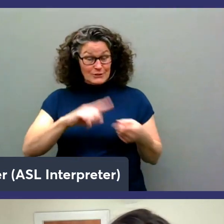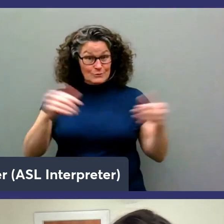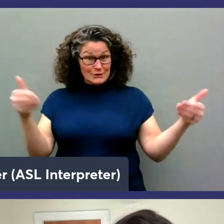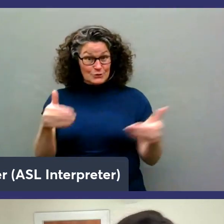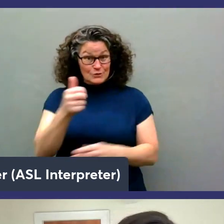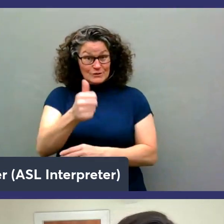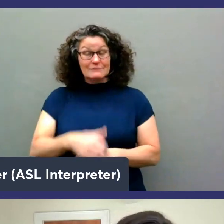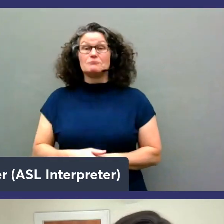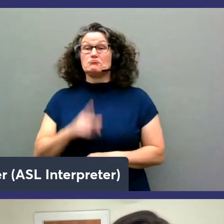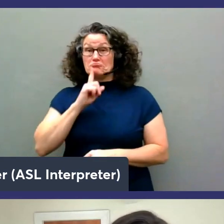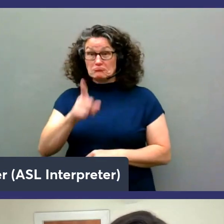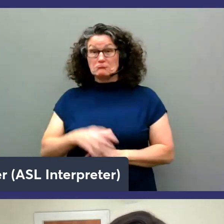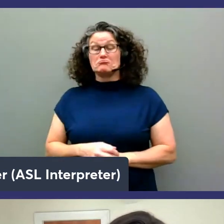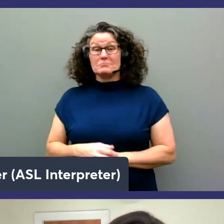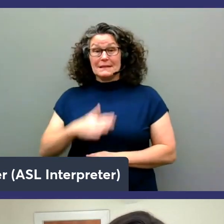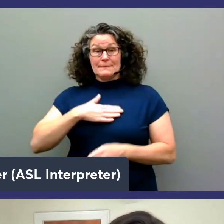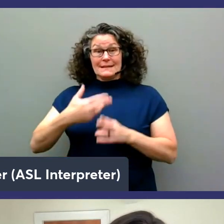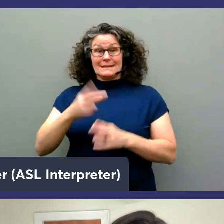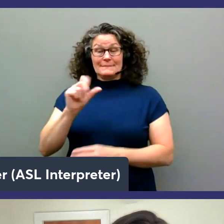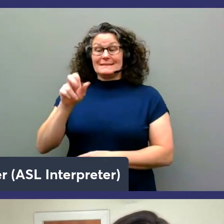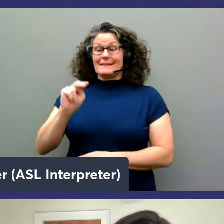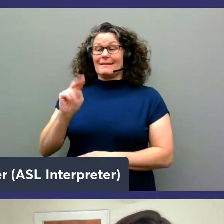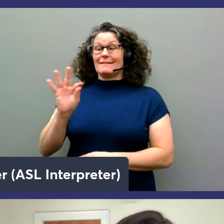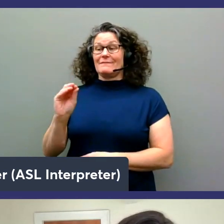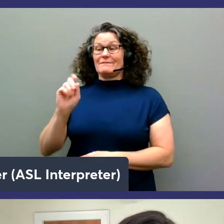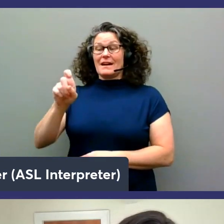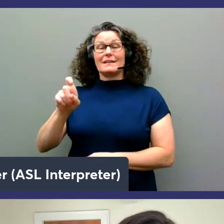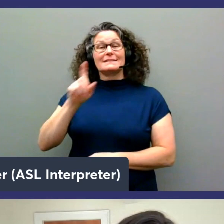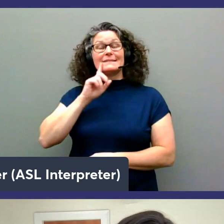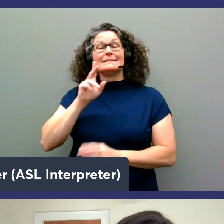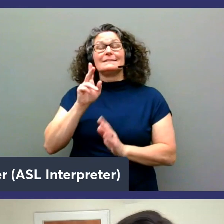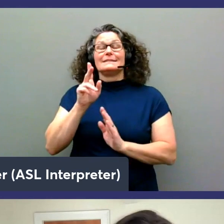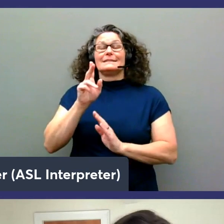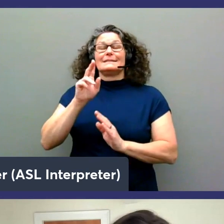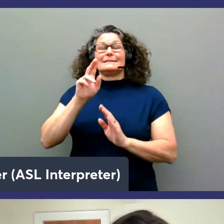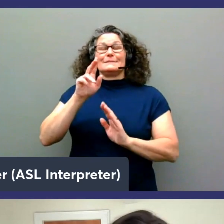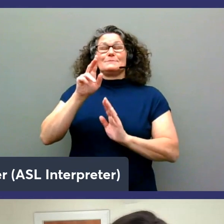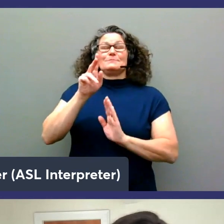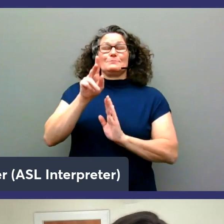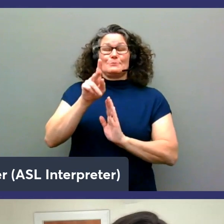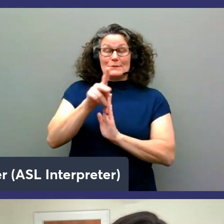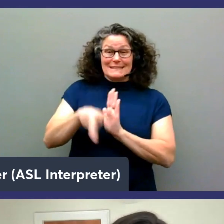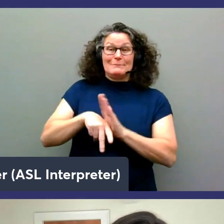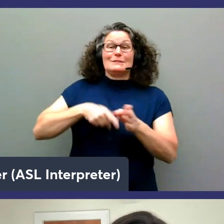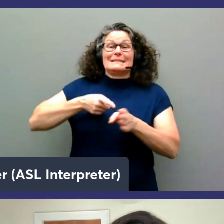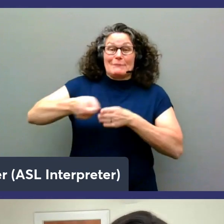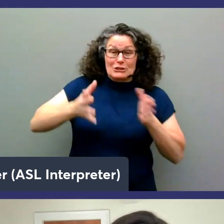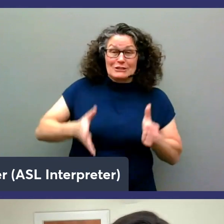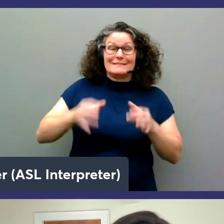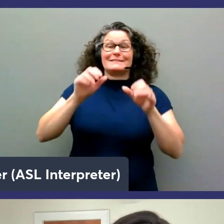Sure, yes, my name is Dan Fox. I'm a principal specialist solutions architect, and I work in the serverless group.